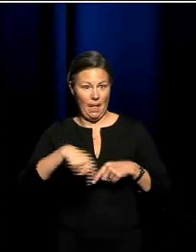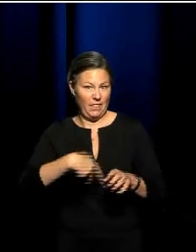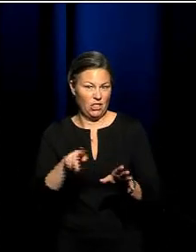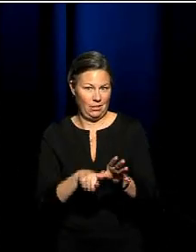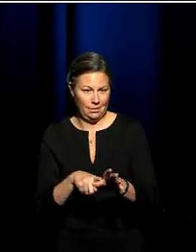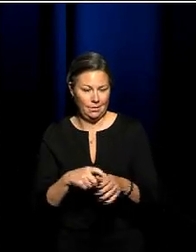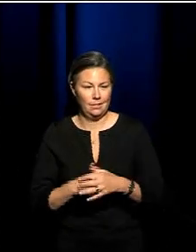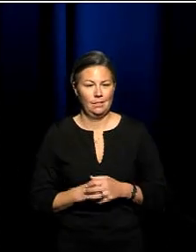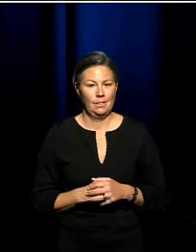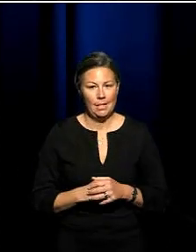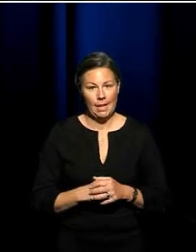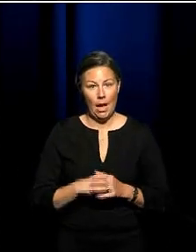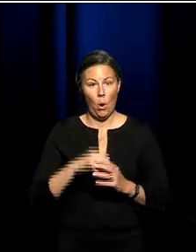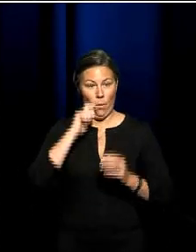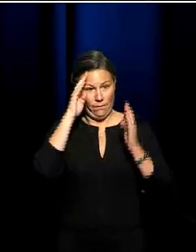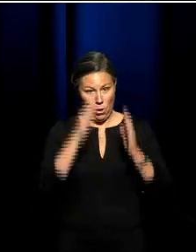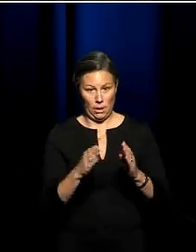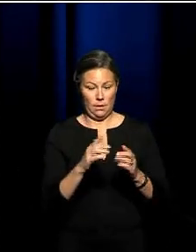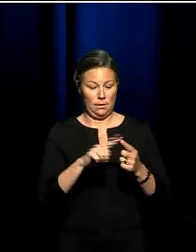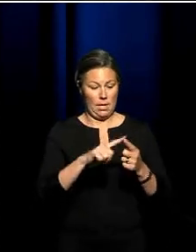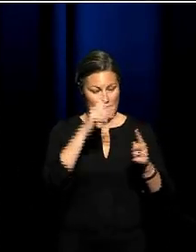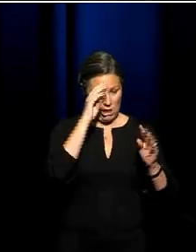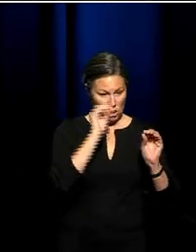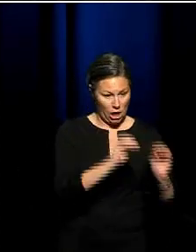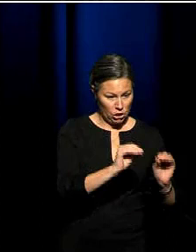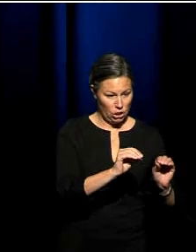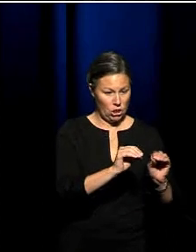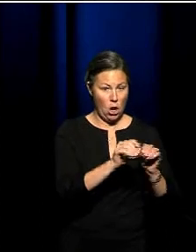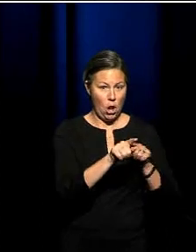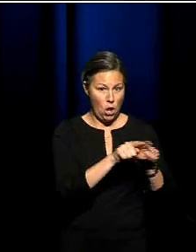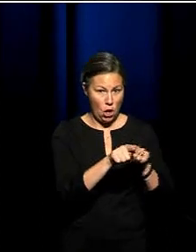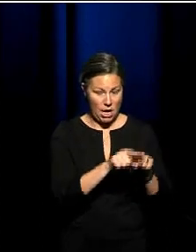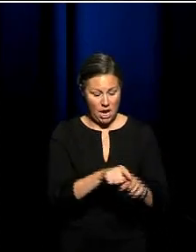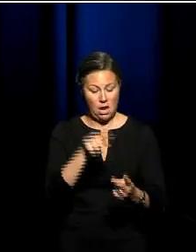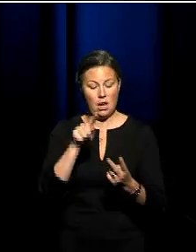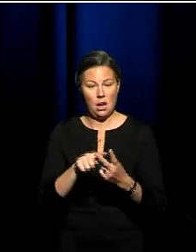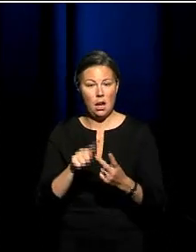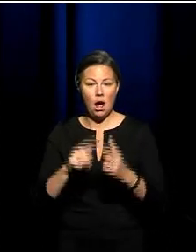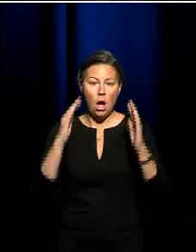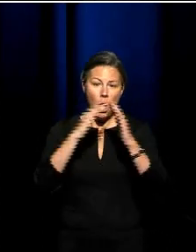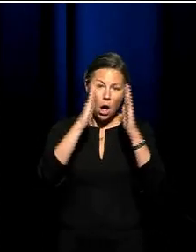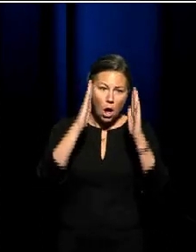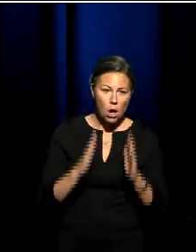education and learning and homes and living as potential areas for inquiry.